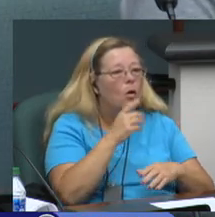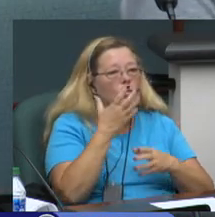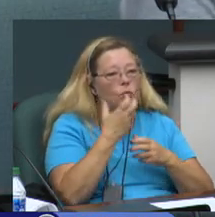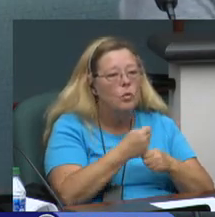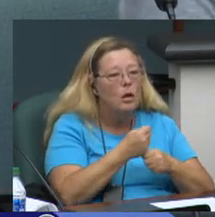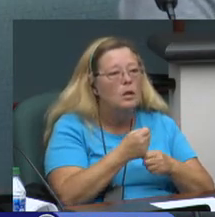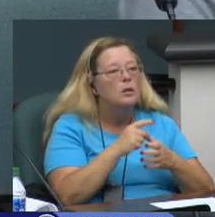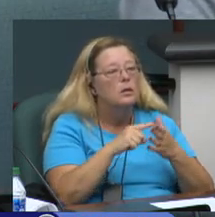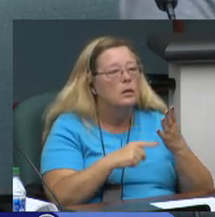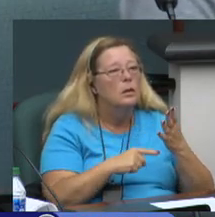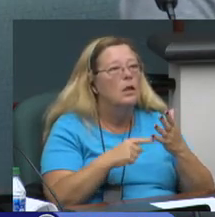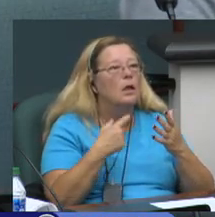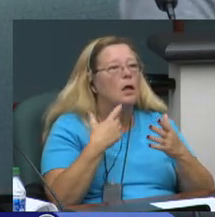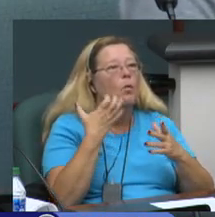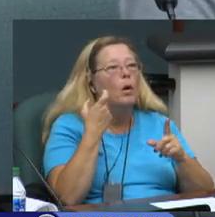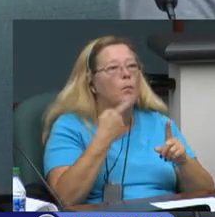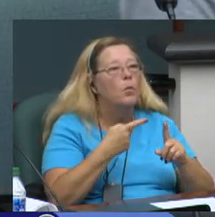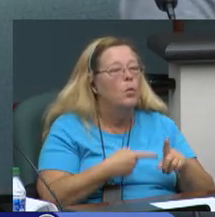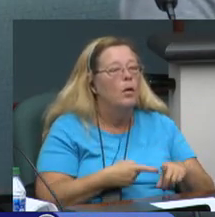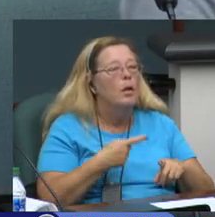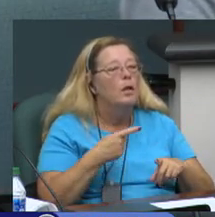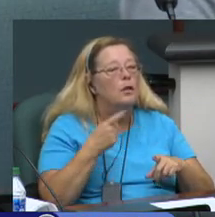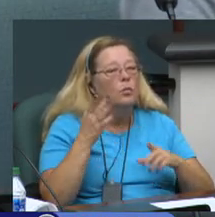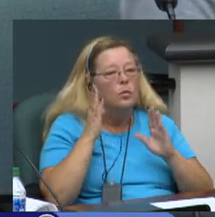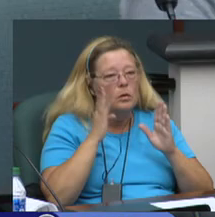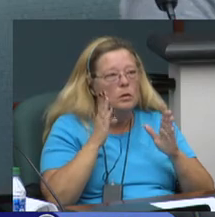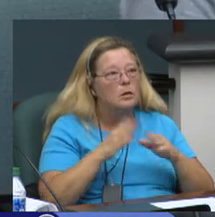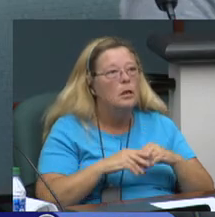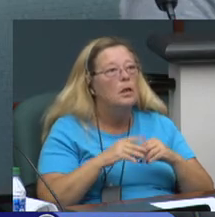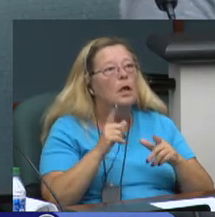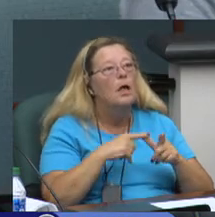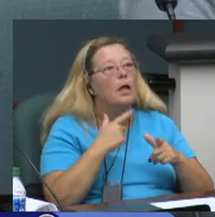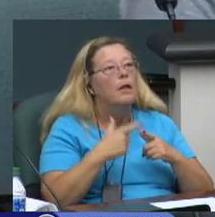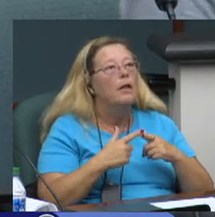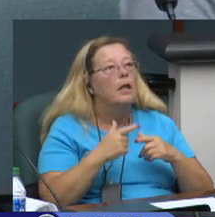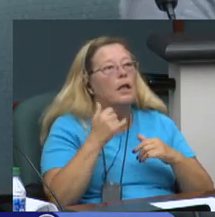so just wanted to point that out for your attention and then lastly there was